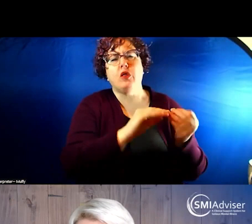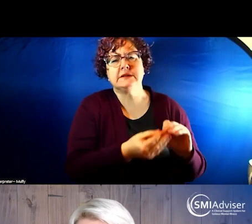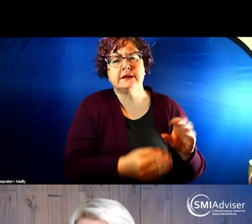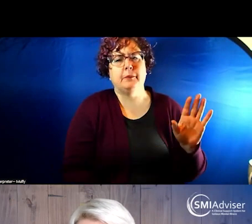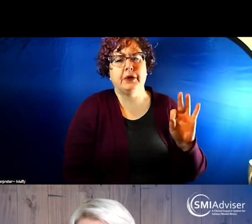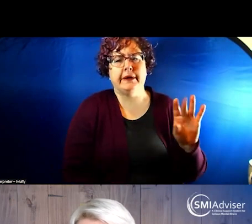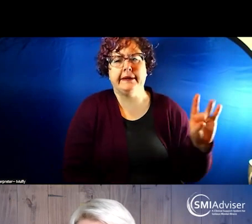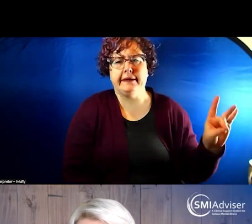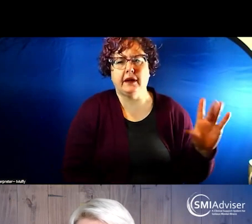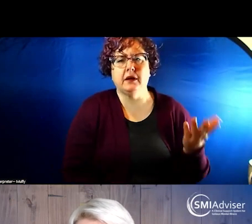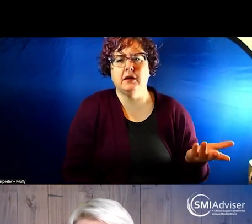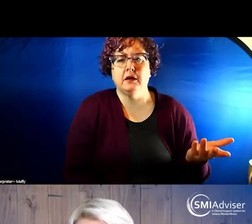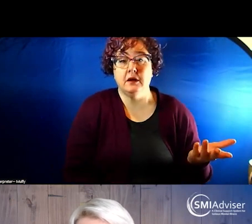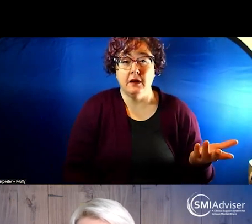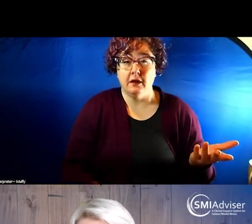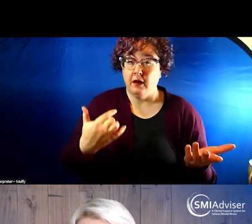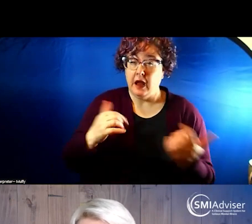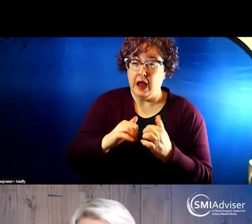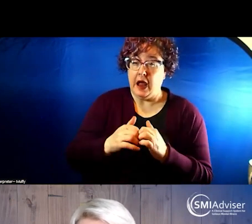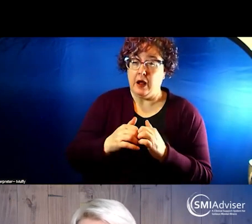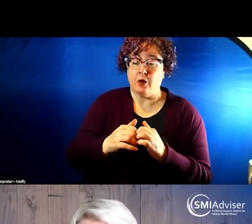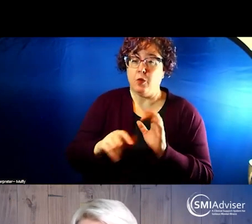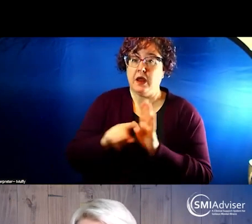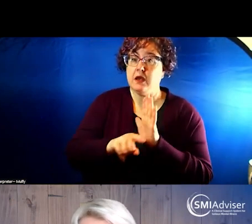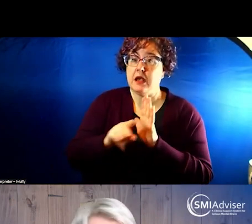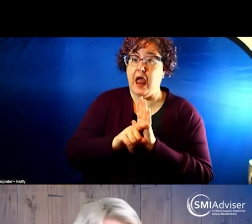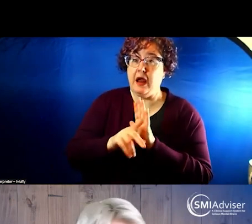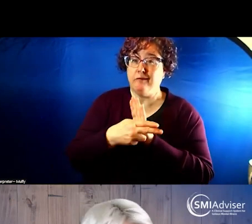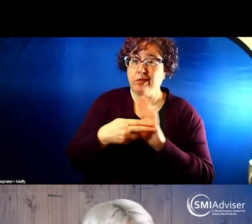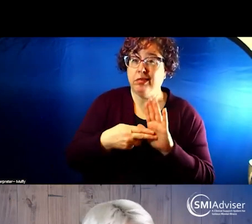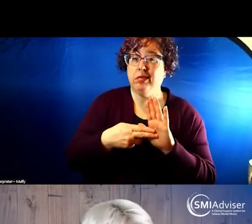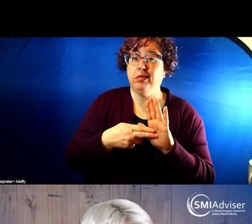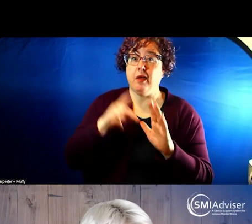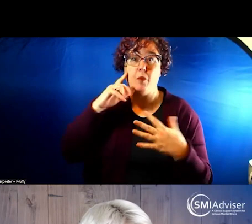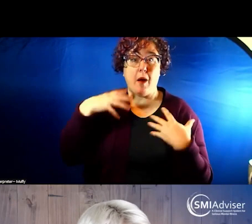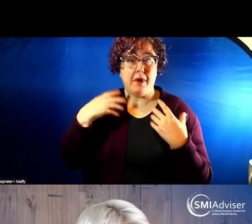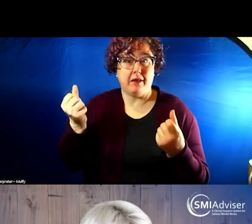OUT? HAVE WE DESTIGMATIZED?